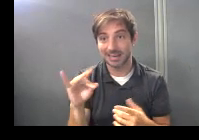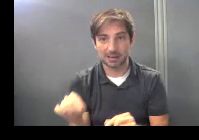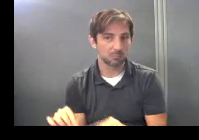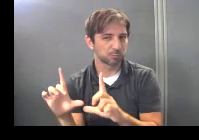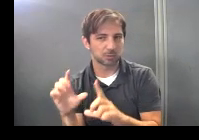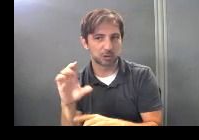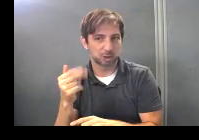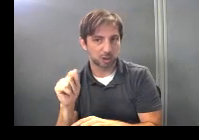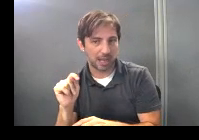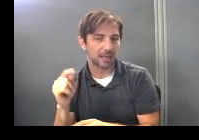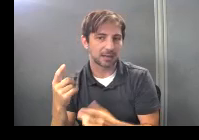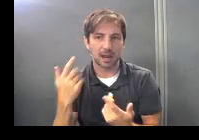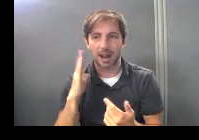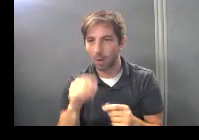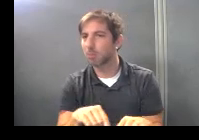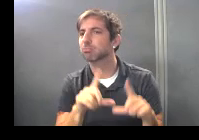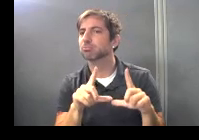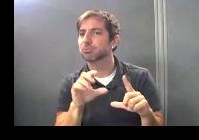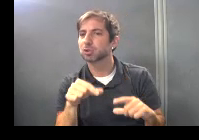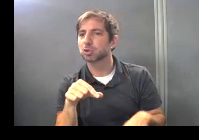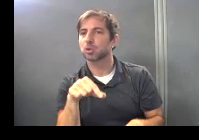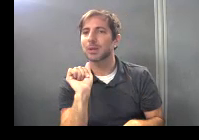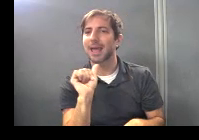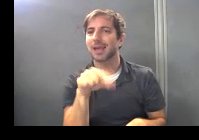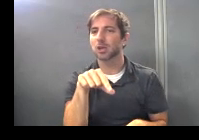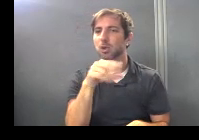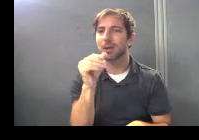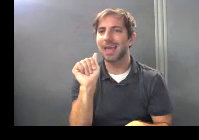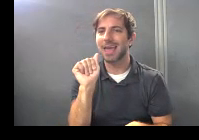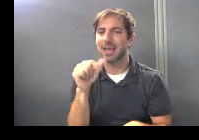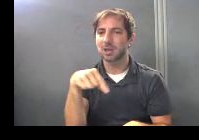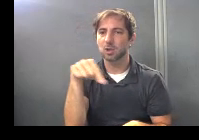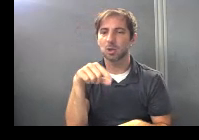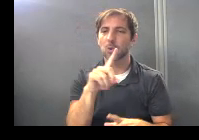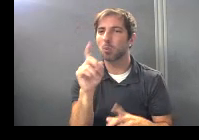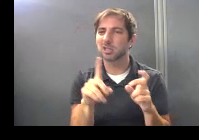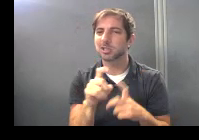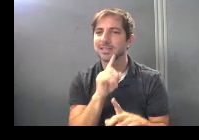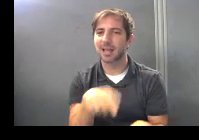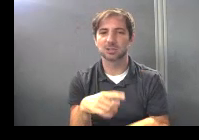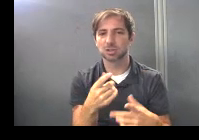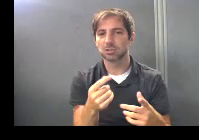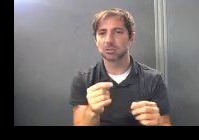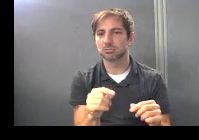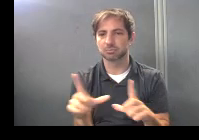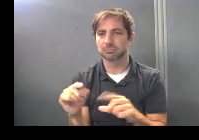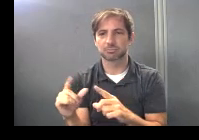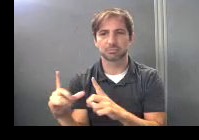I BELIEVE WE HAVE THE Q&A ACTIVATED SO I CAN ANSWER QUESTIONS THROUGHOUT OR AT THE END.